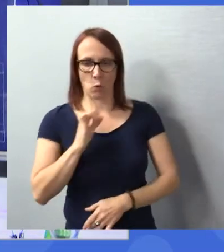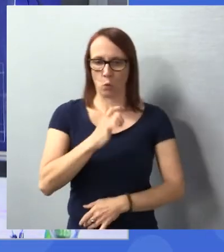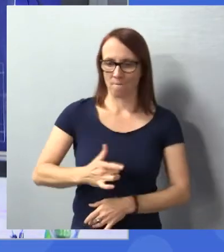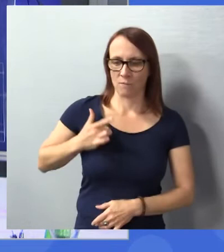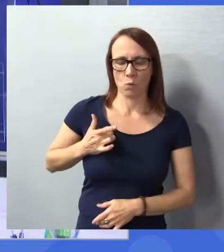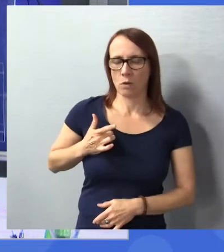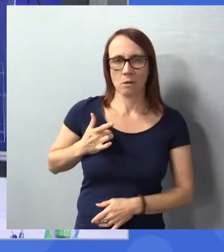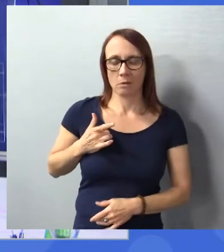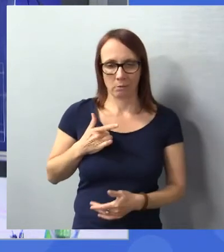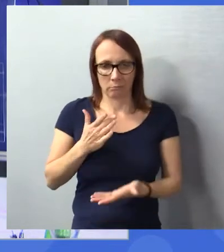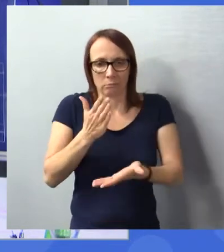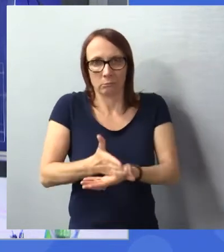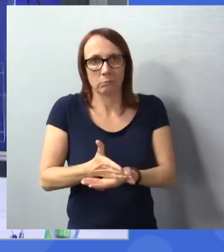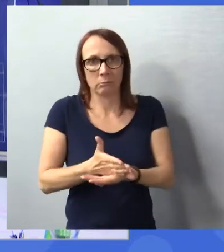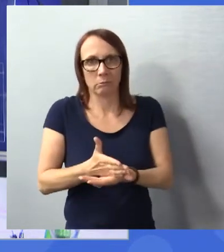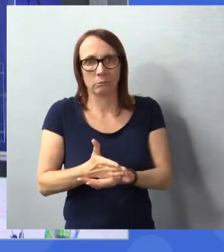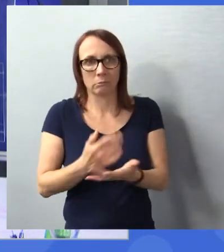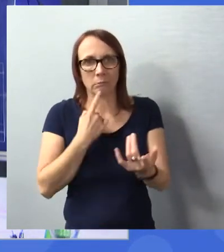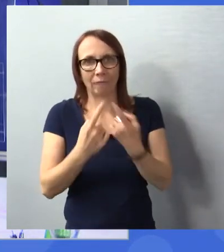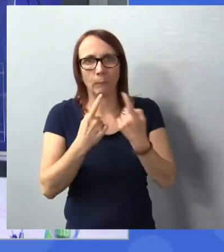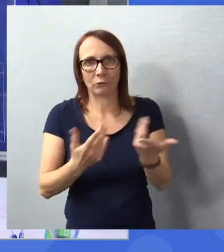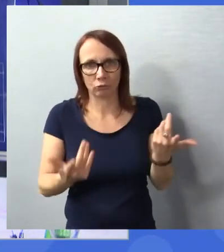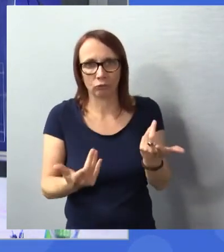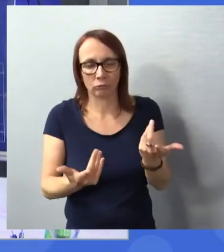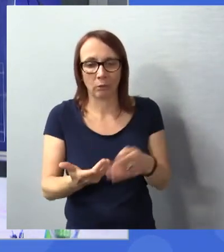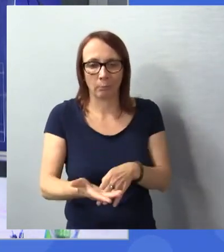any no stands or political but just actually being transparent where it's